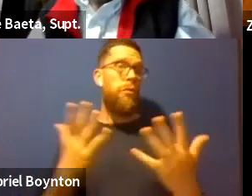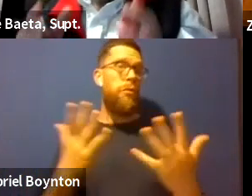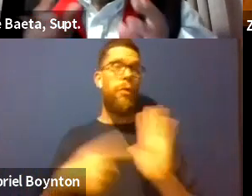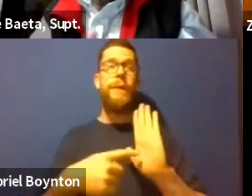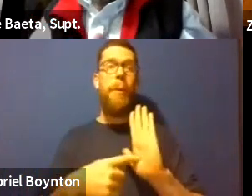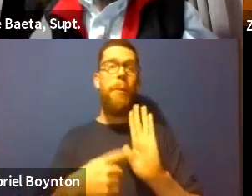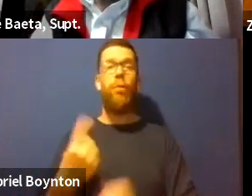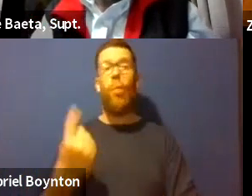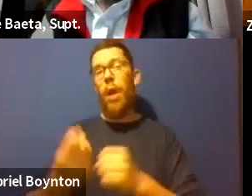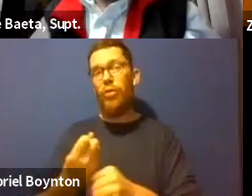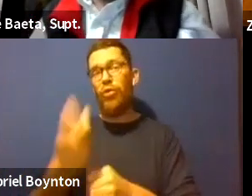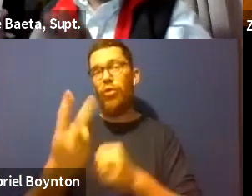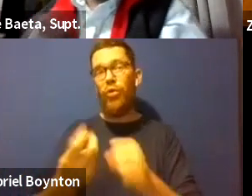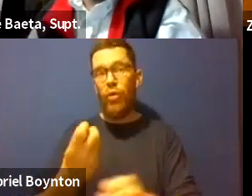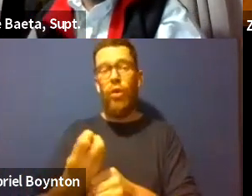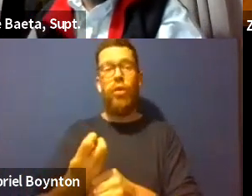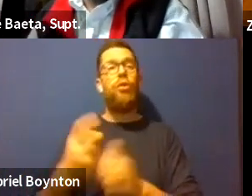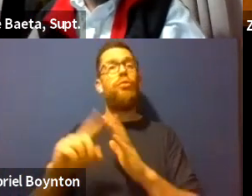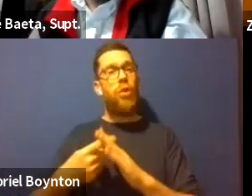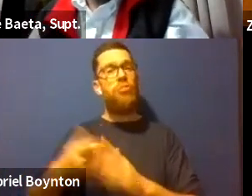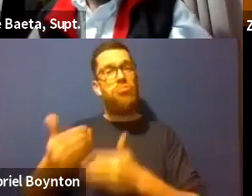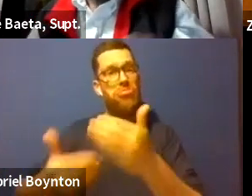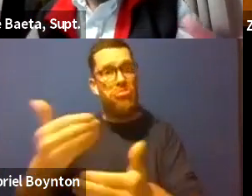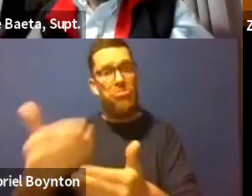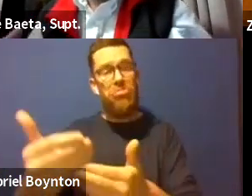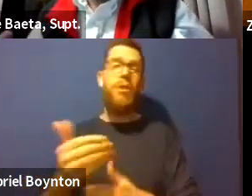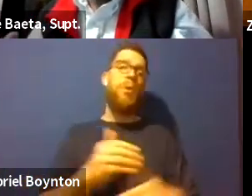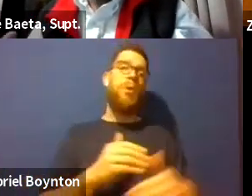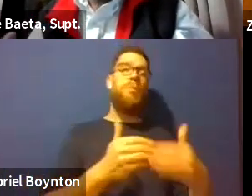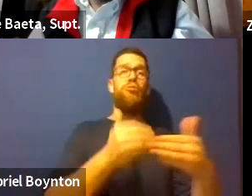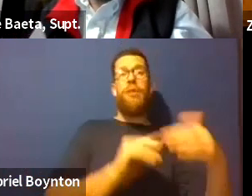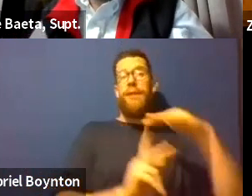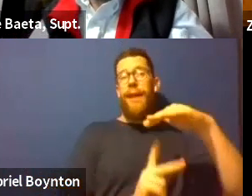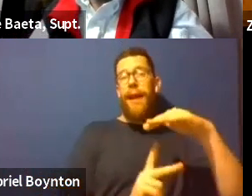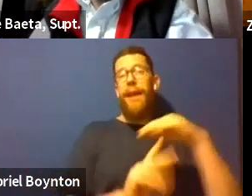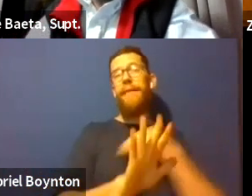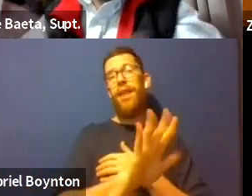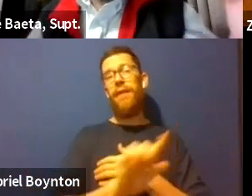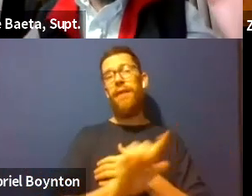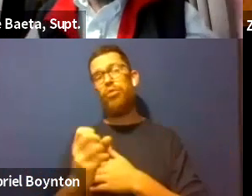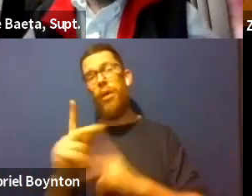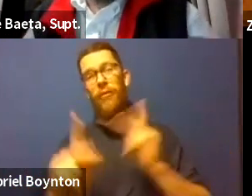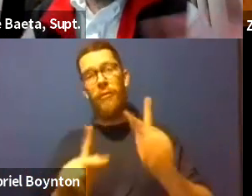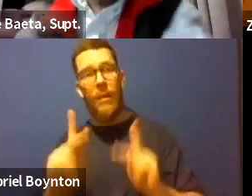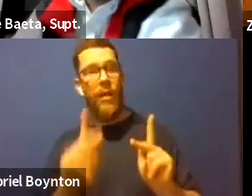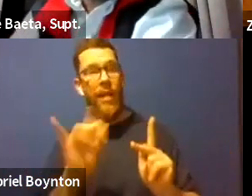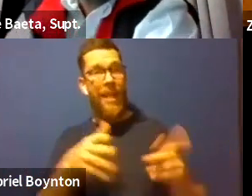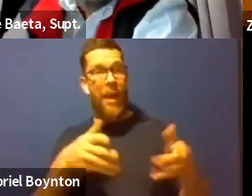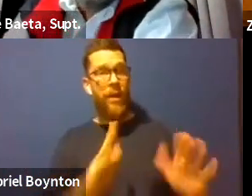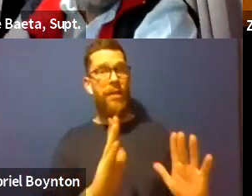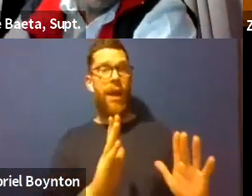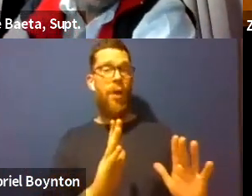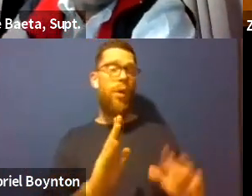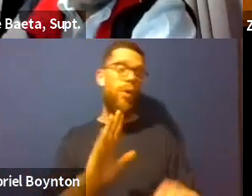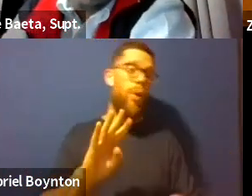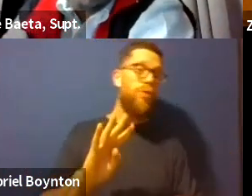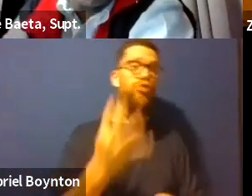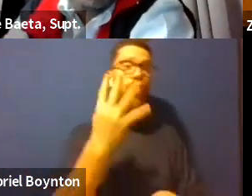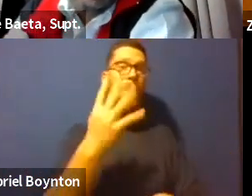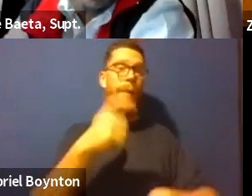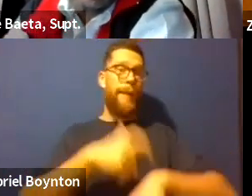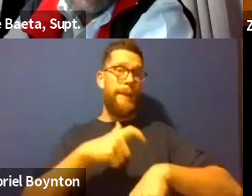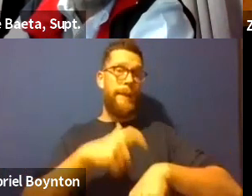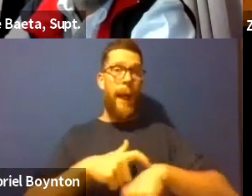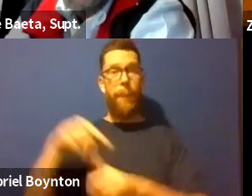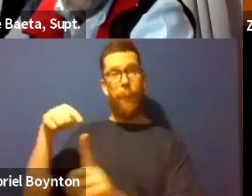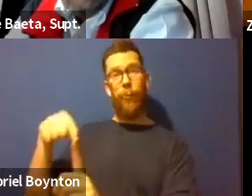Joe Baeta, Supt. : Of a Pre K to five person in the six to 12 person what that would allow is to automatically quadruple the time that folks like Christina are able to spend with the staff and